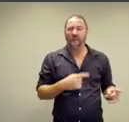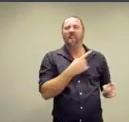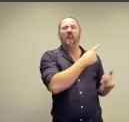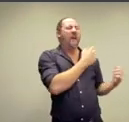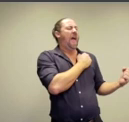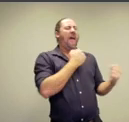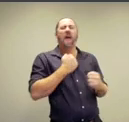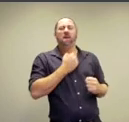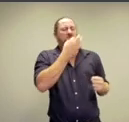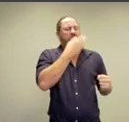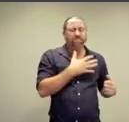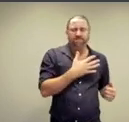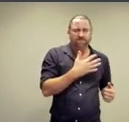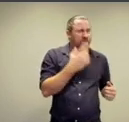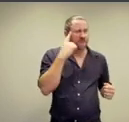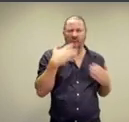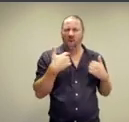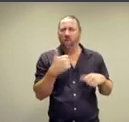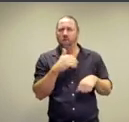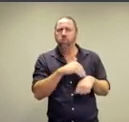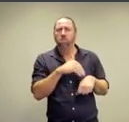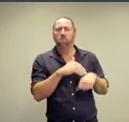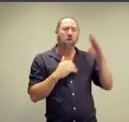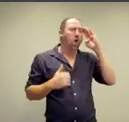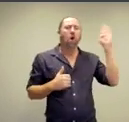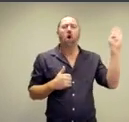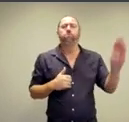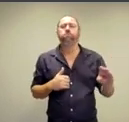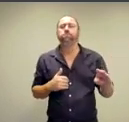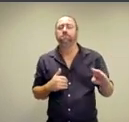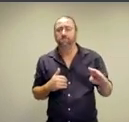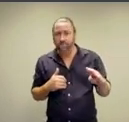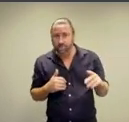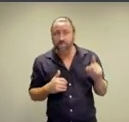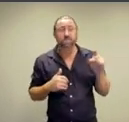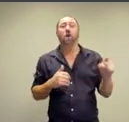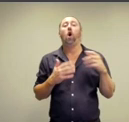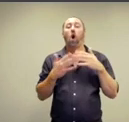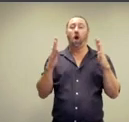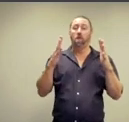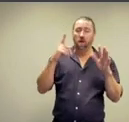he only lasted a little while in the military due to a health concern